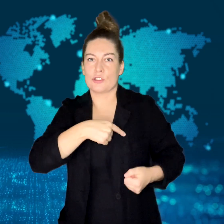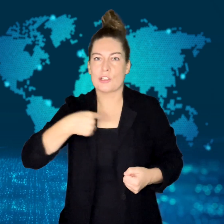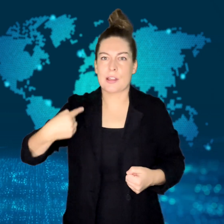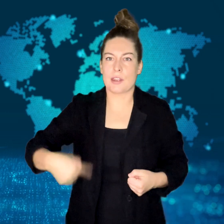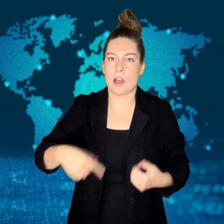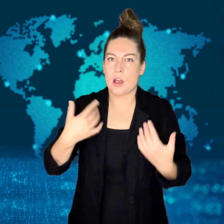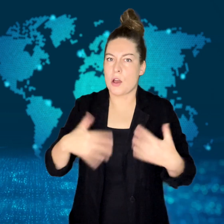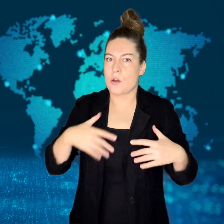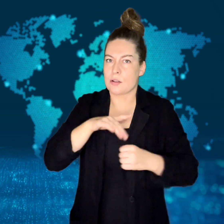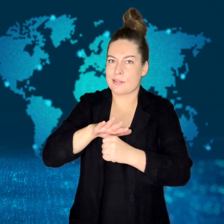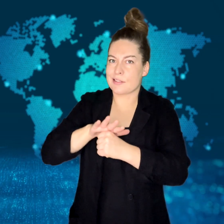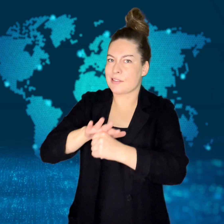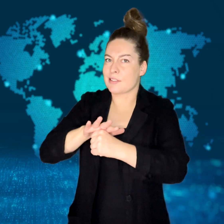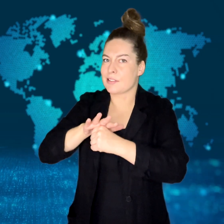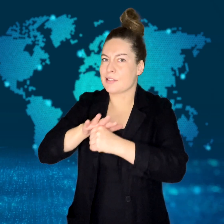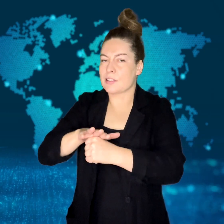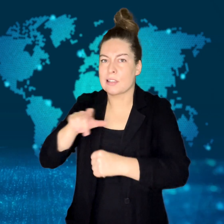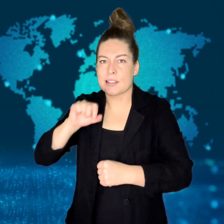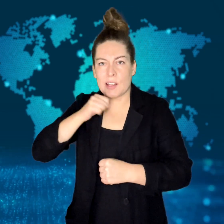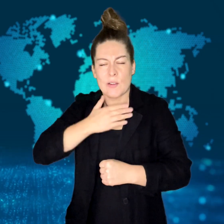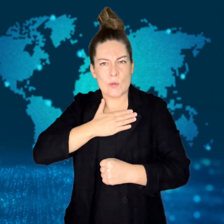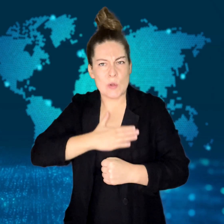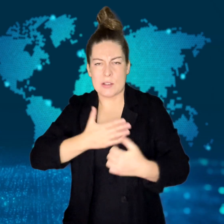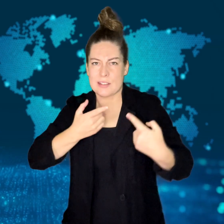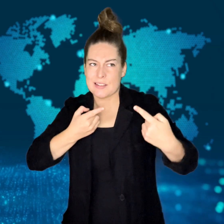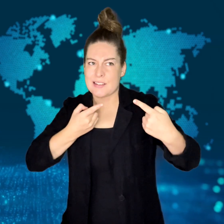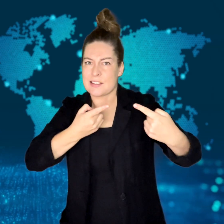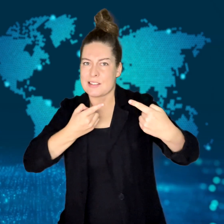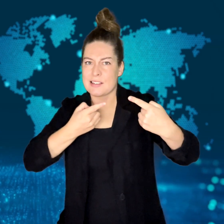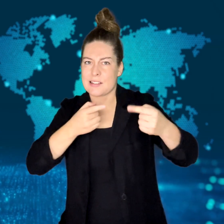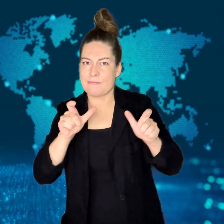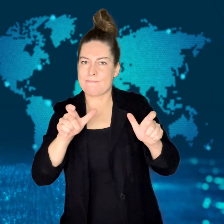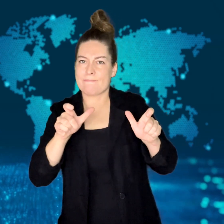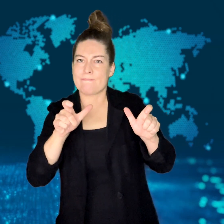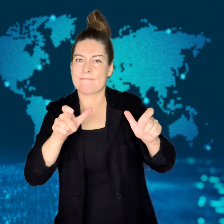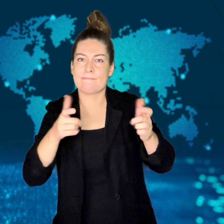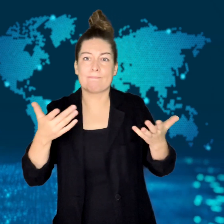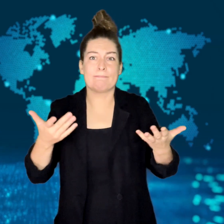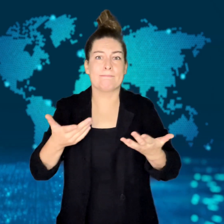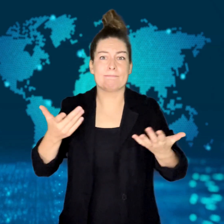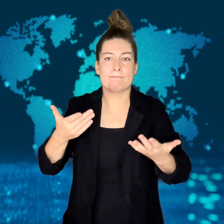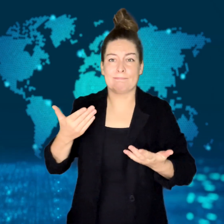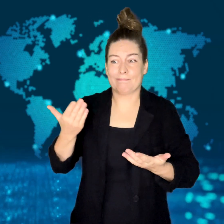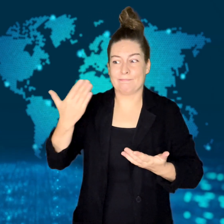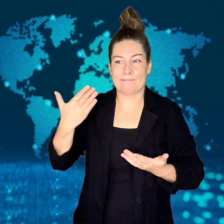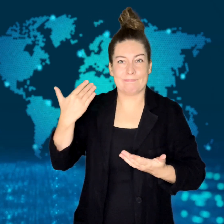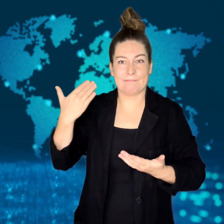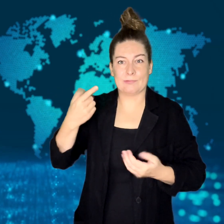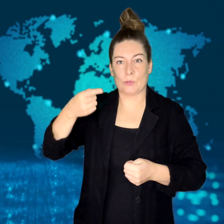Taiwan is trying to fight back. Taiwan had to drive away